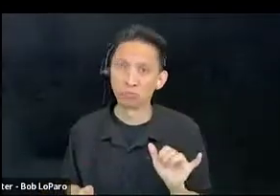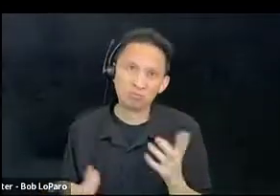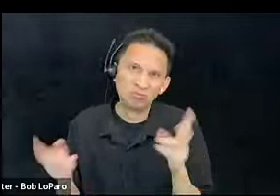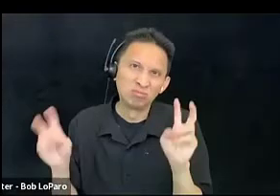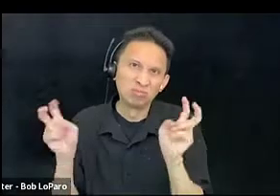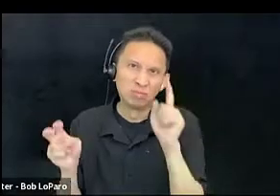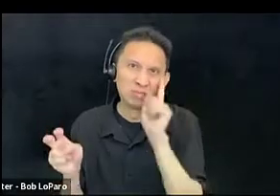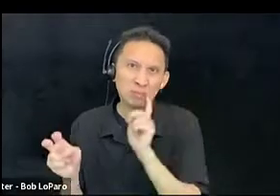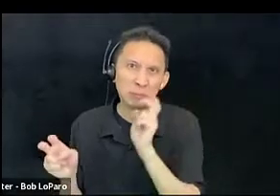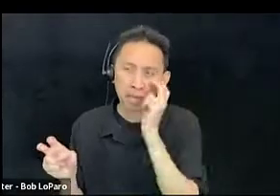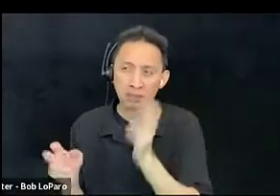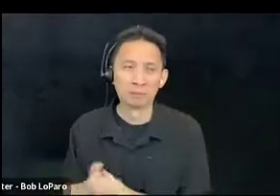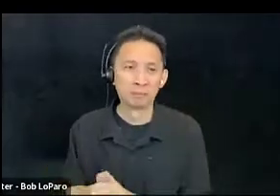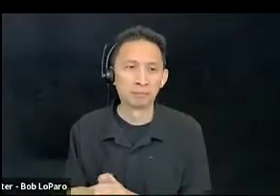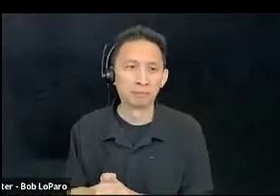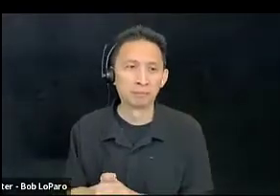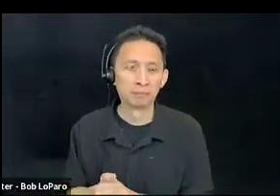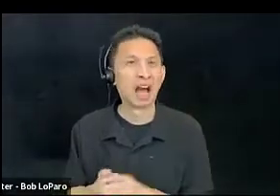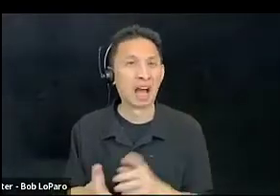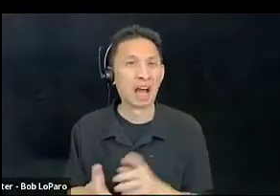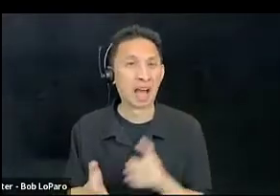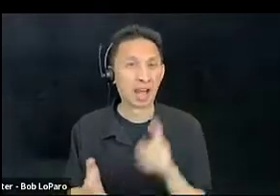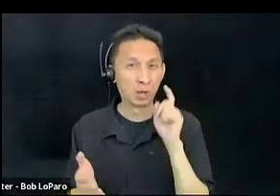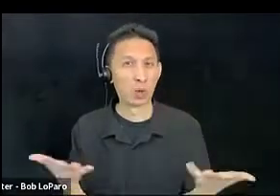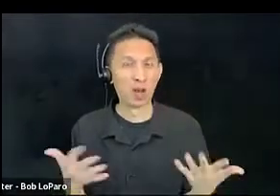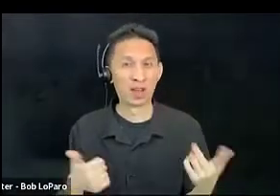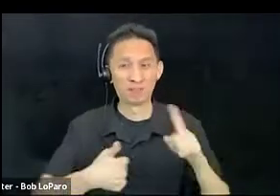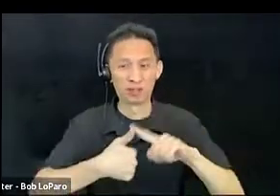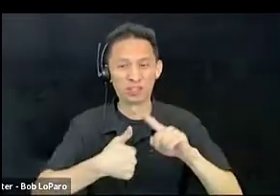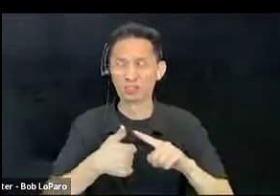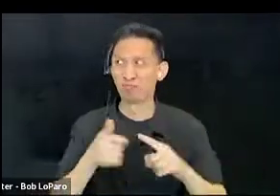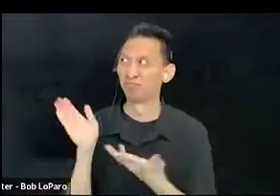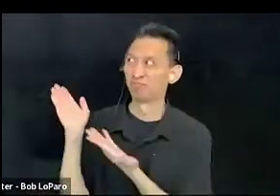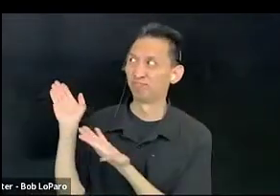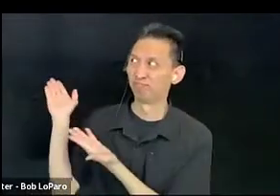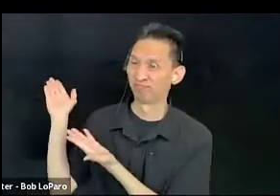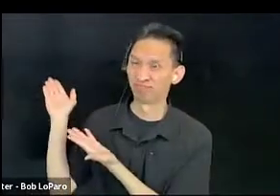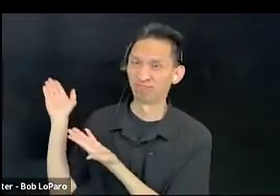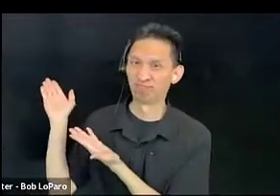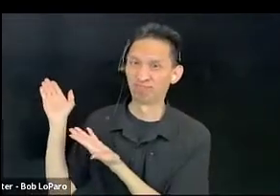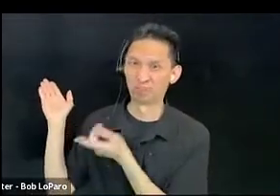a significant mismatch between communication systems and visual access.